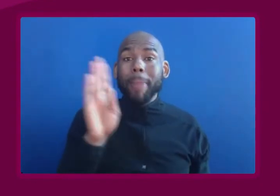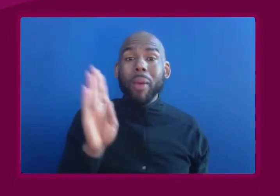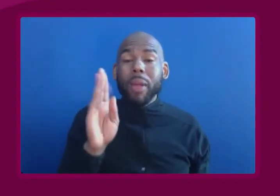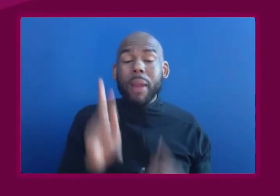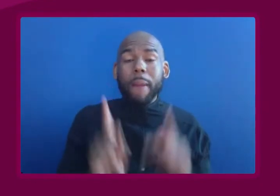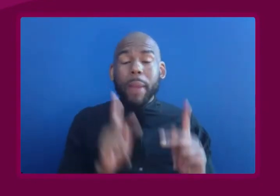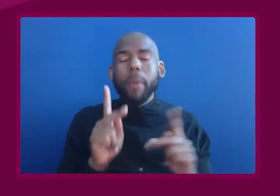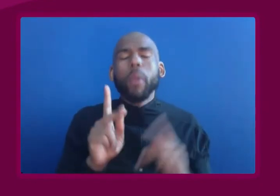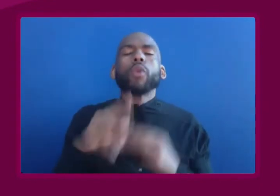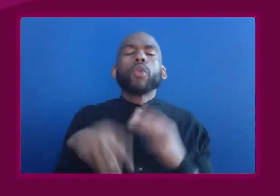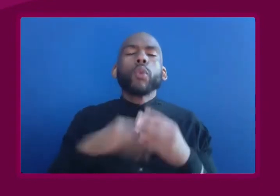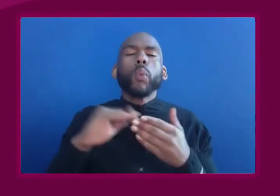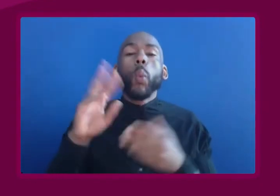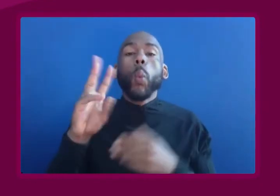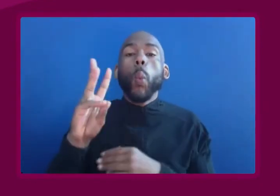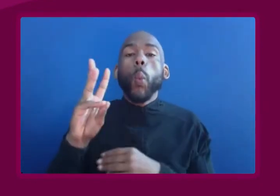have a disability.